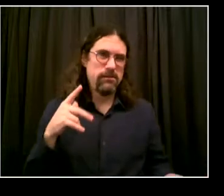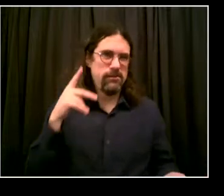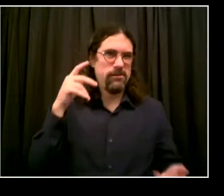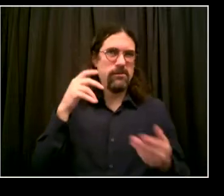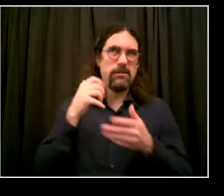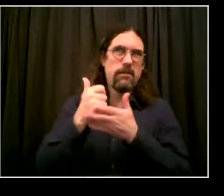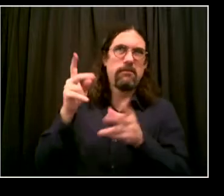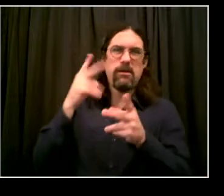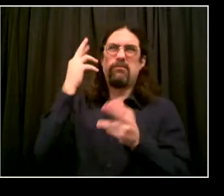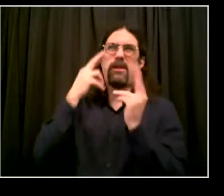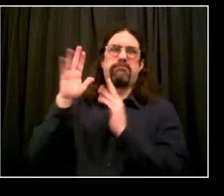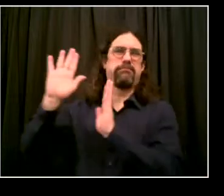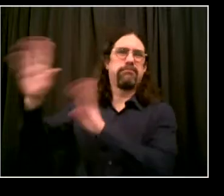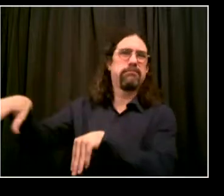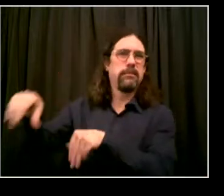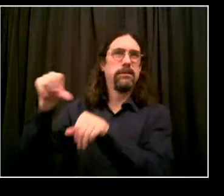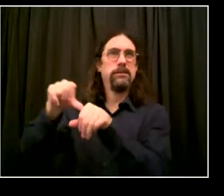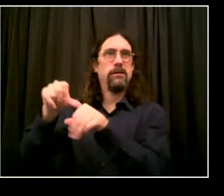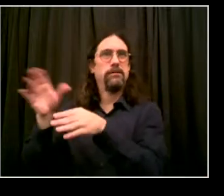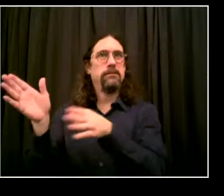PERSPECTIVE, I